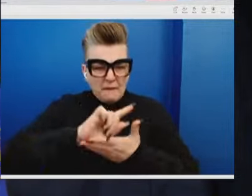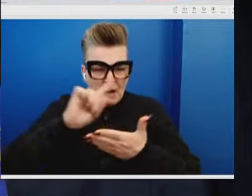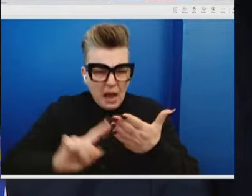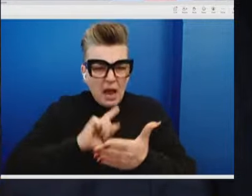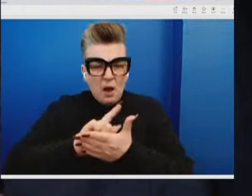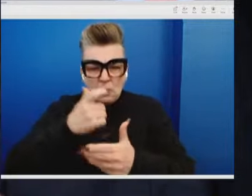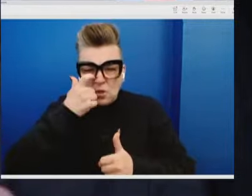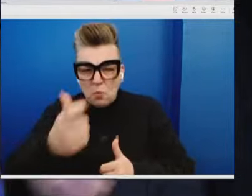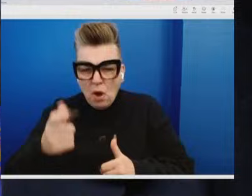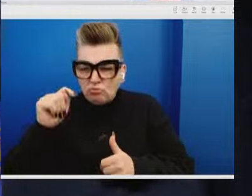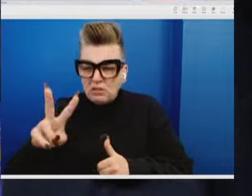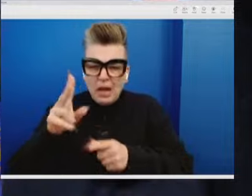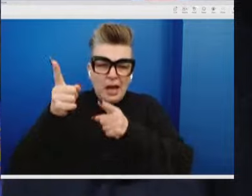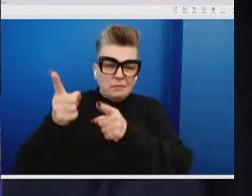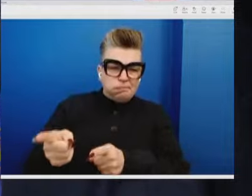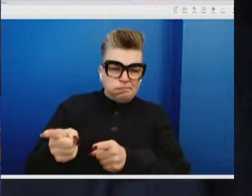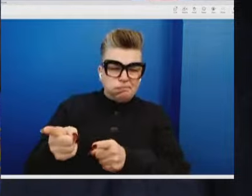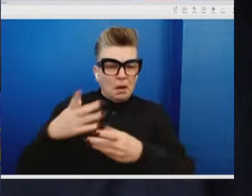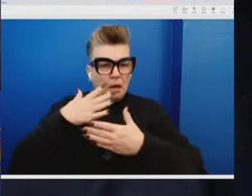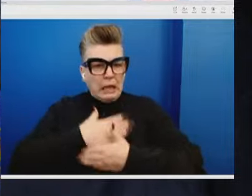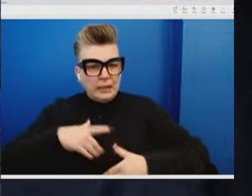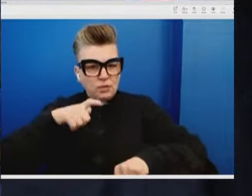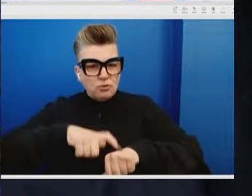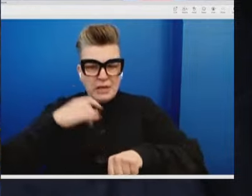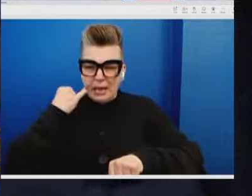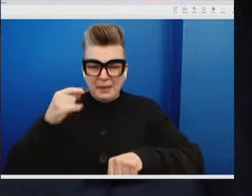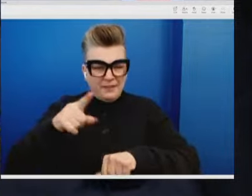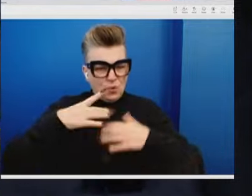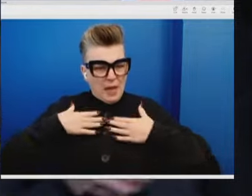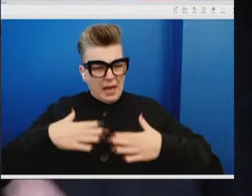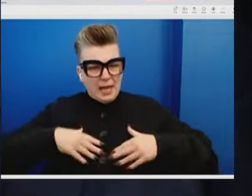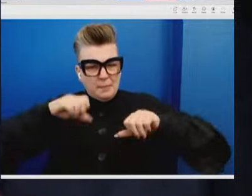at that magnitude, if your able-bodied, is not a healthy thing is evidenced by the fact